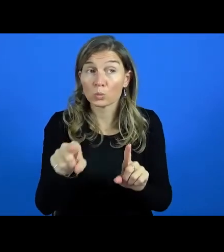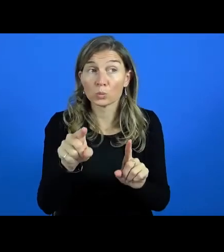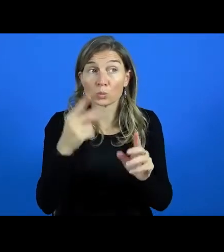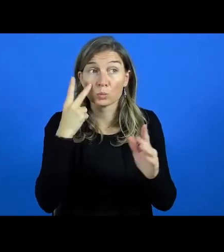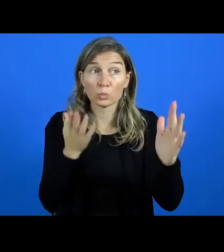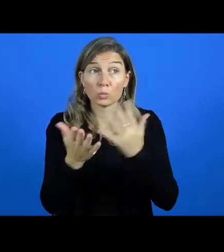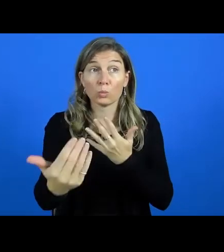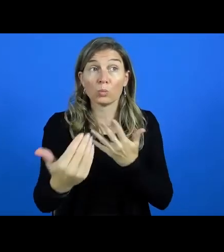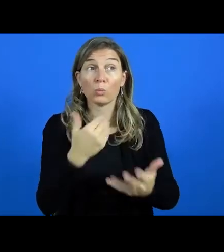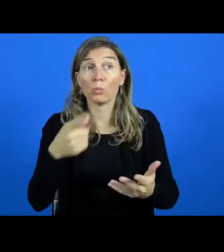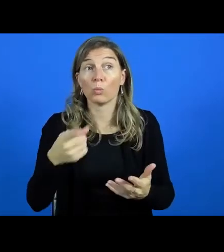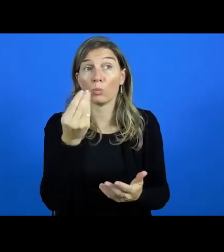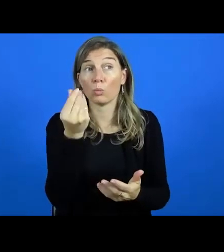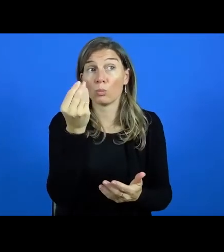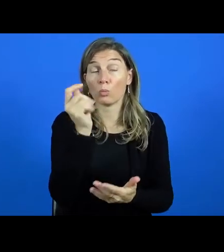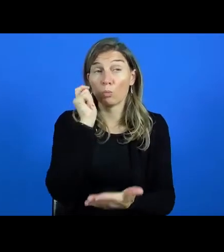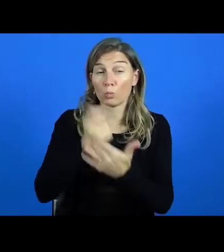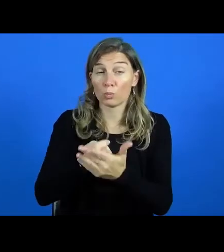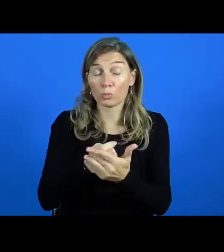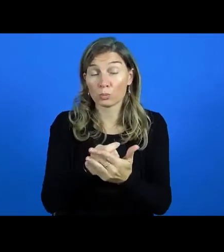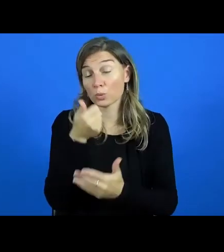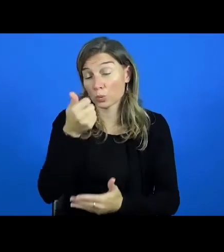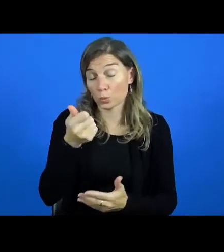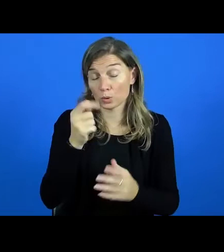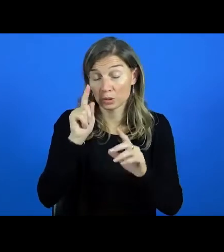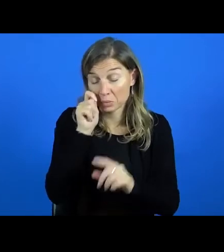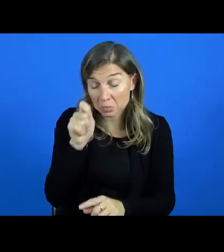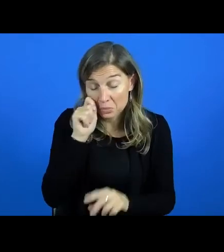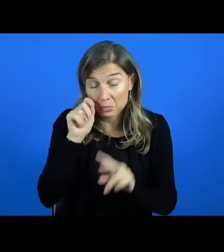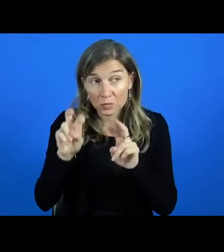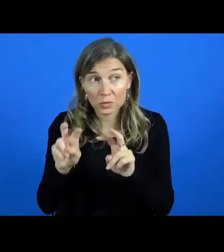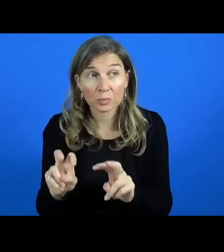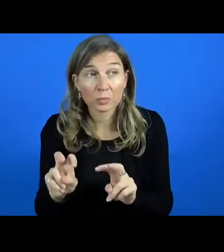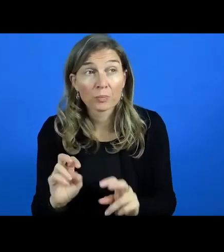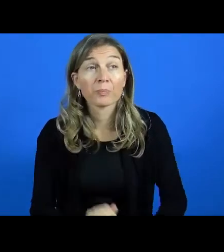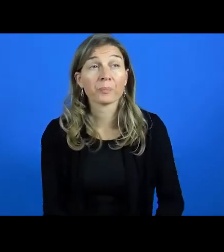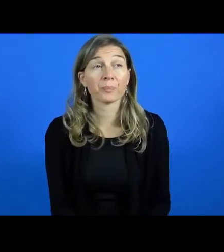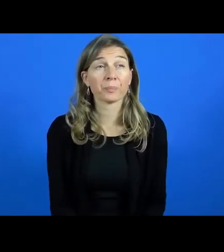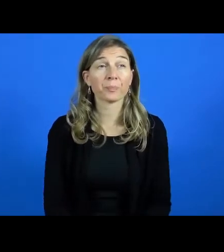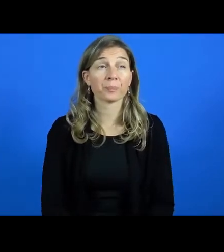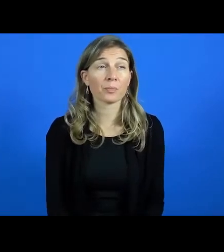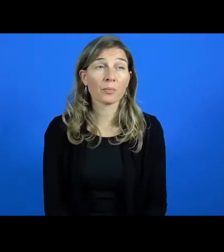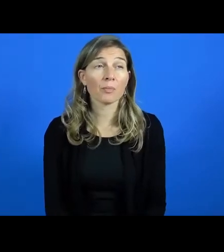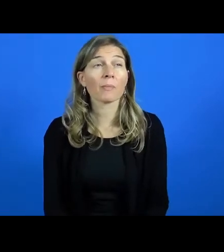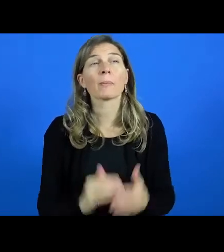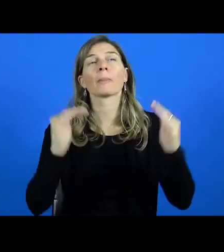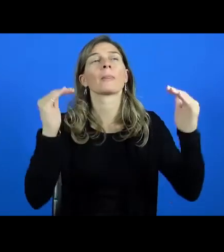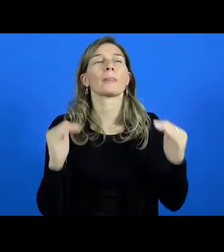and useful investigation and another kind of investigation you know, contractual cases were ,